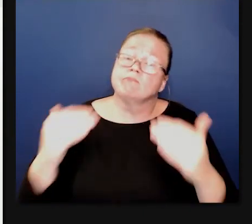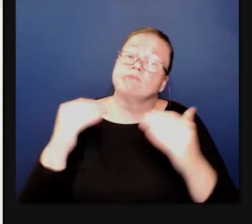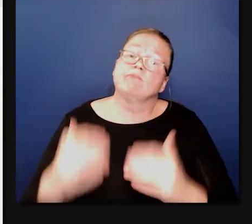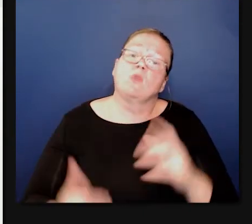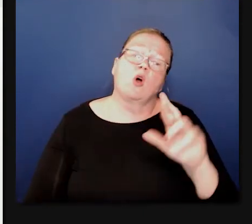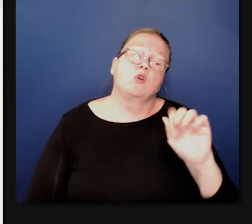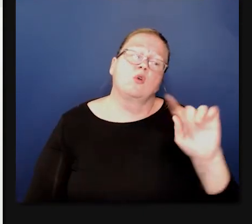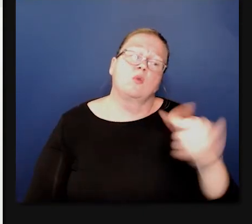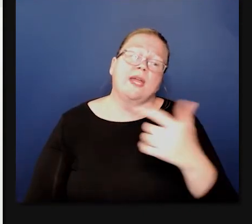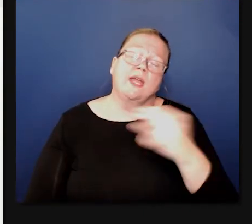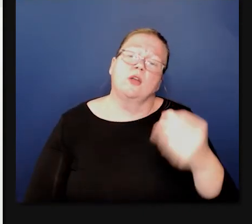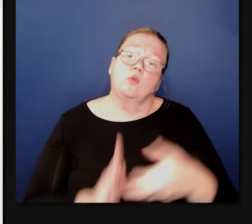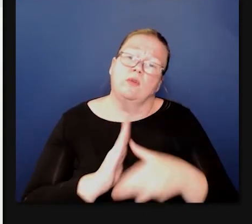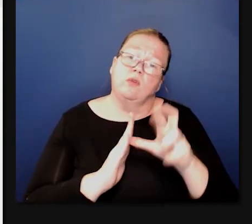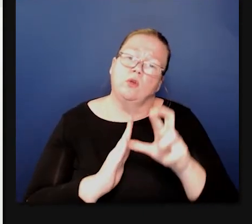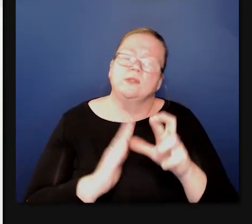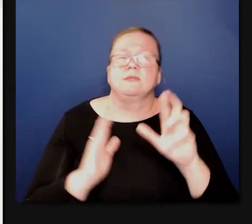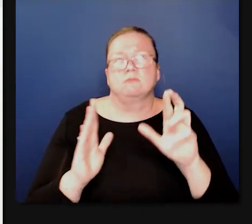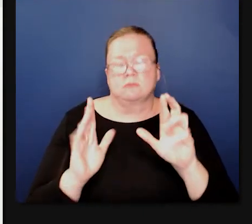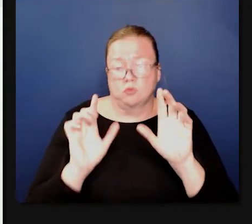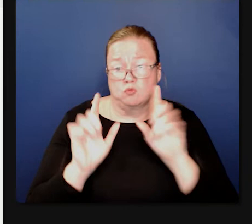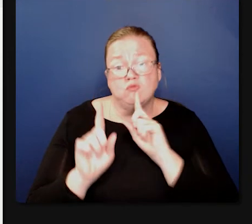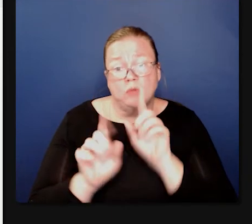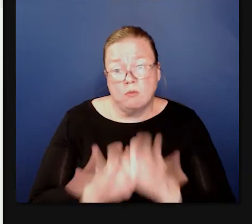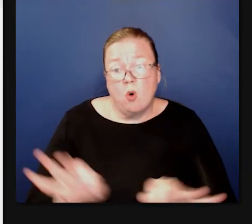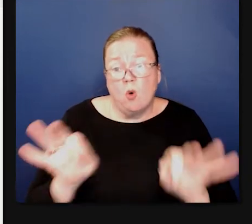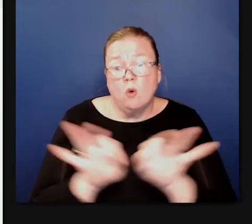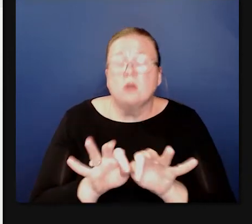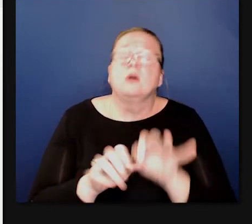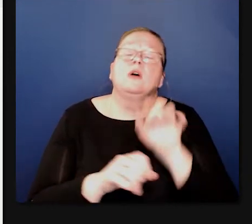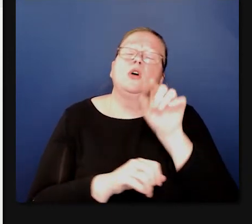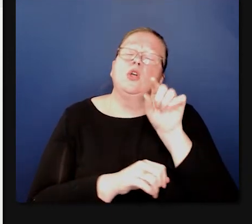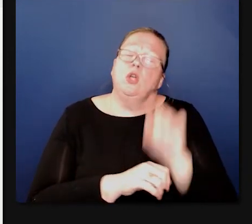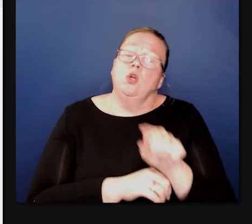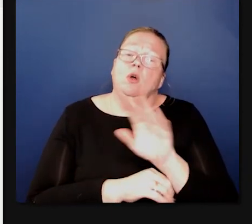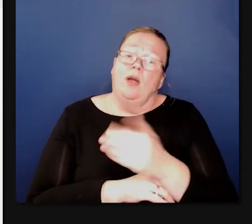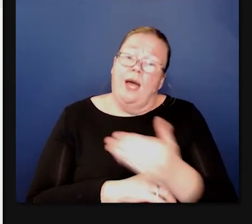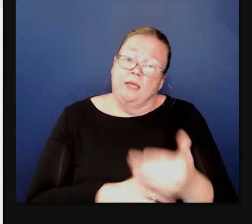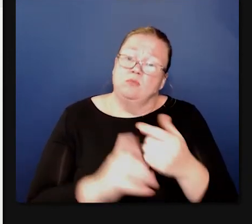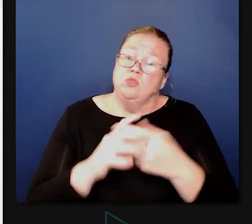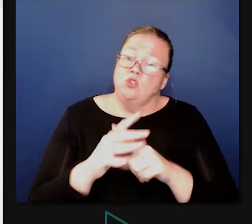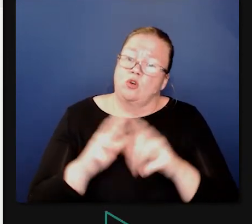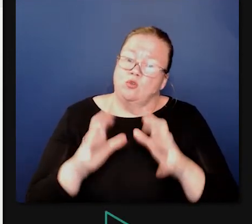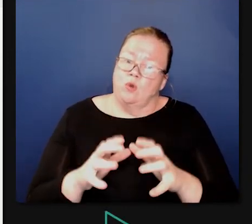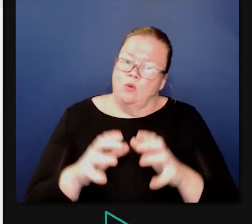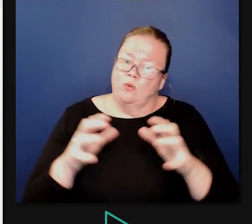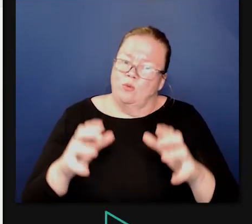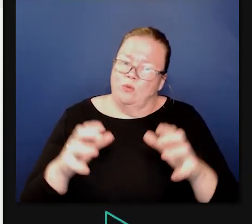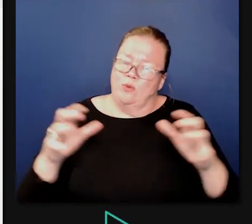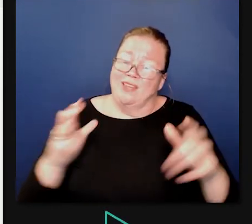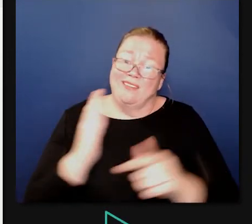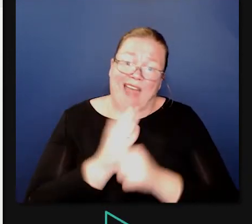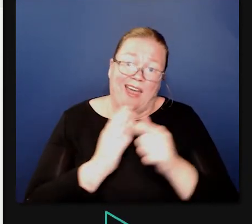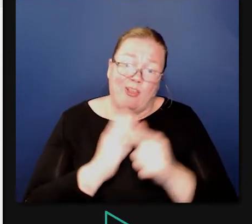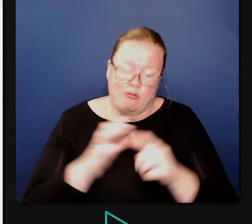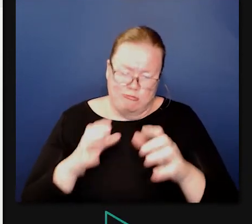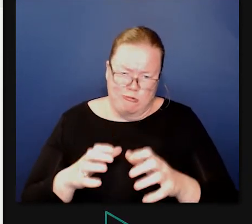Next is the idea of ratings and reviews, which is especially important that when your items start growing, and your item catalog starts growing,